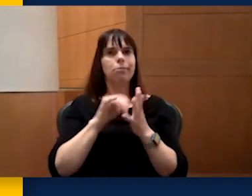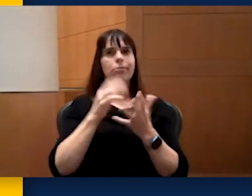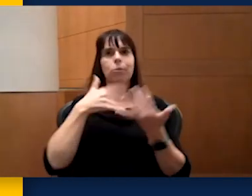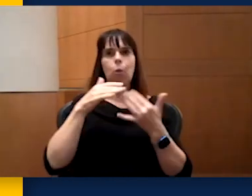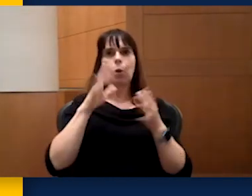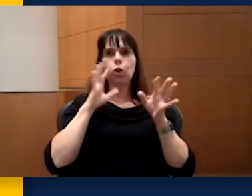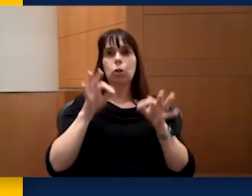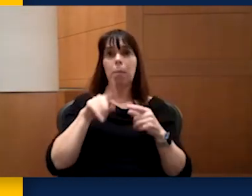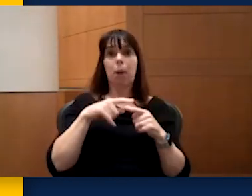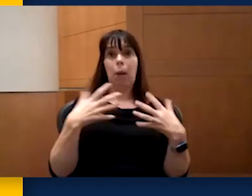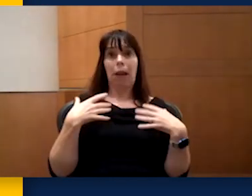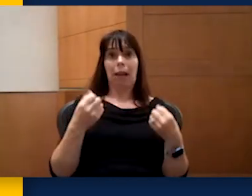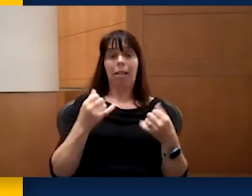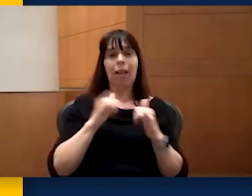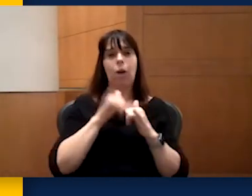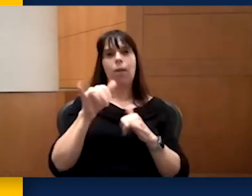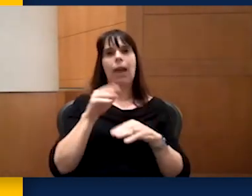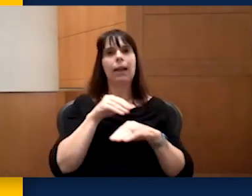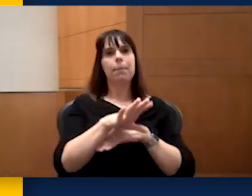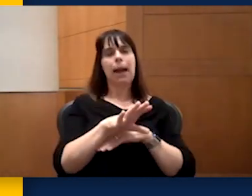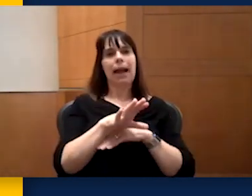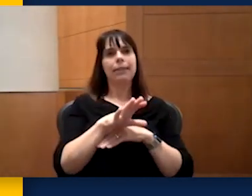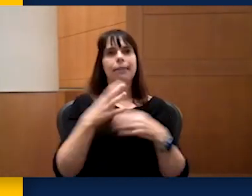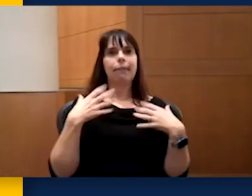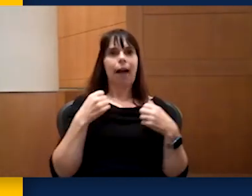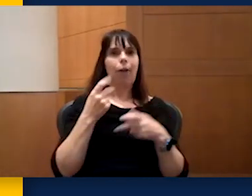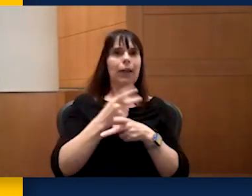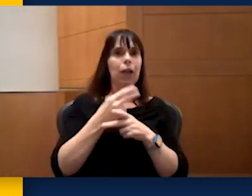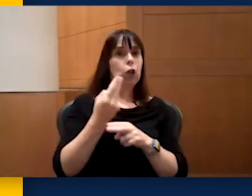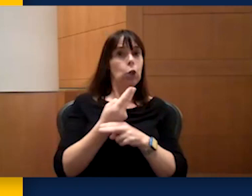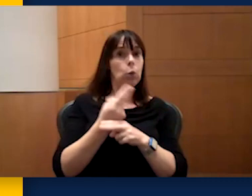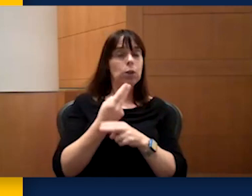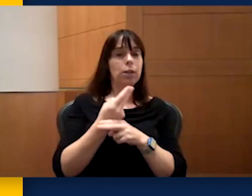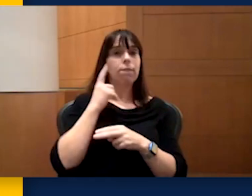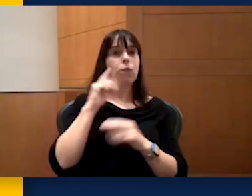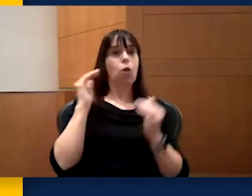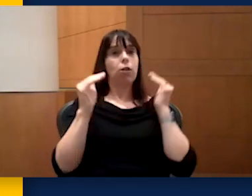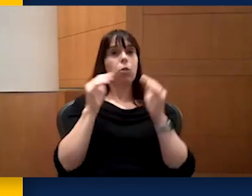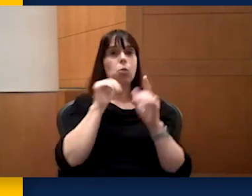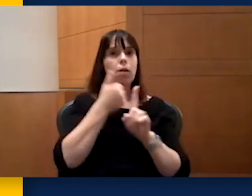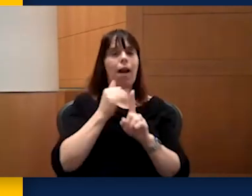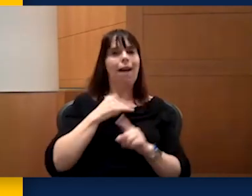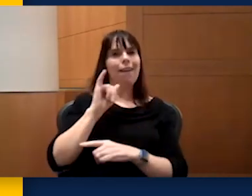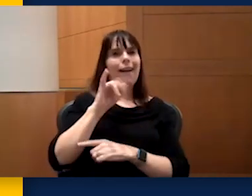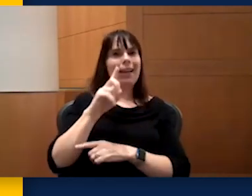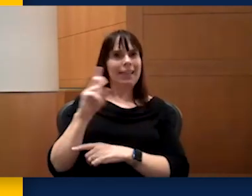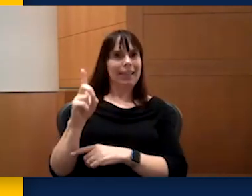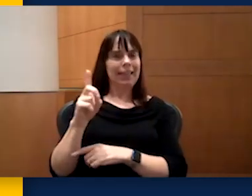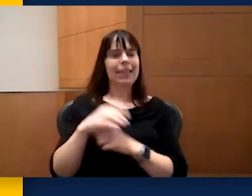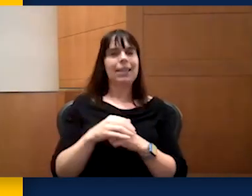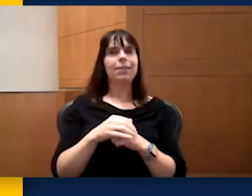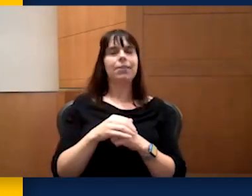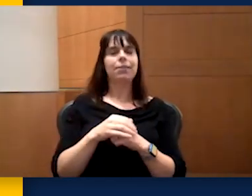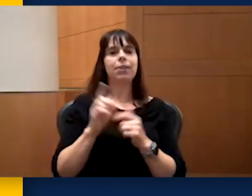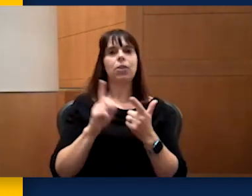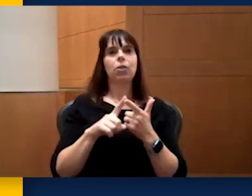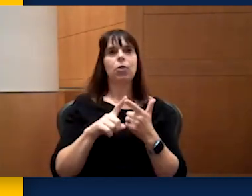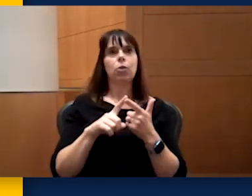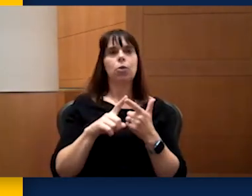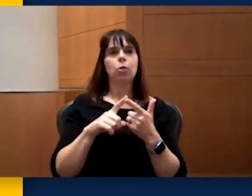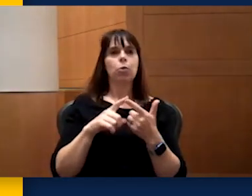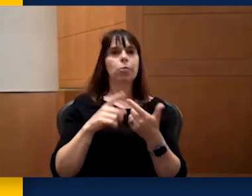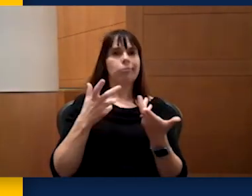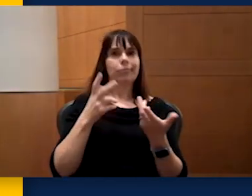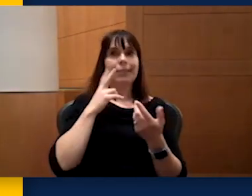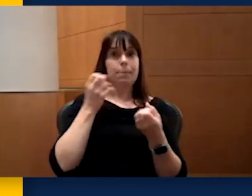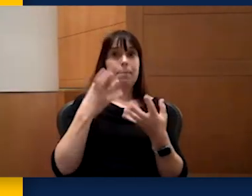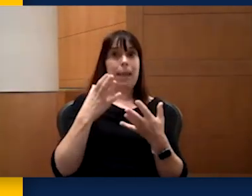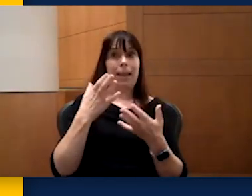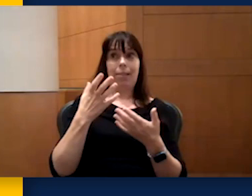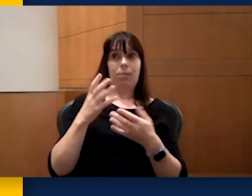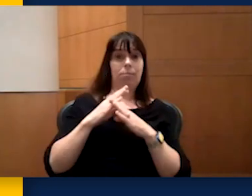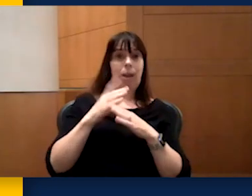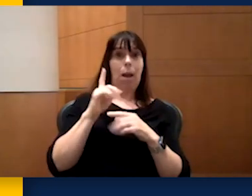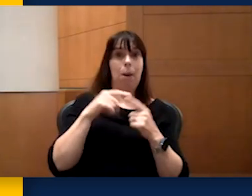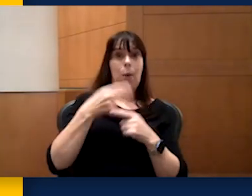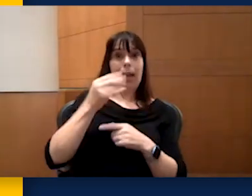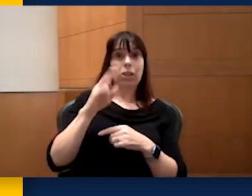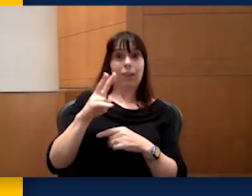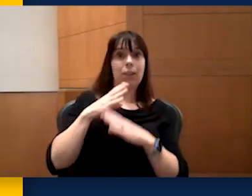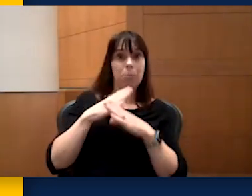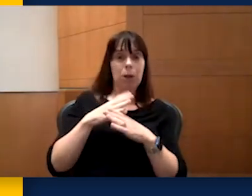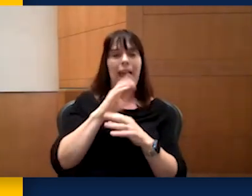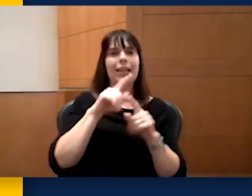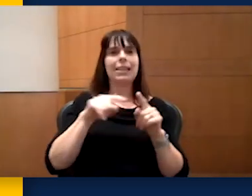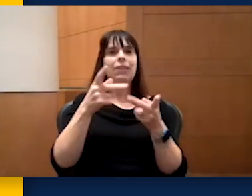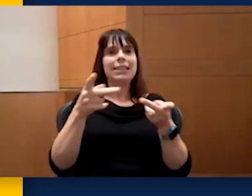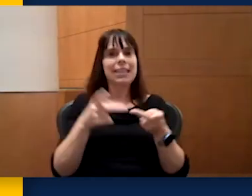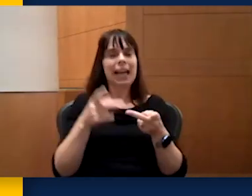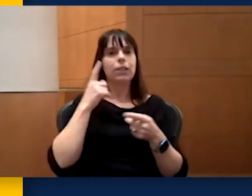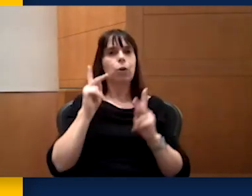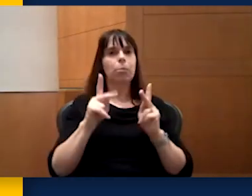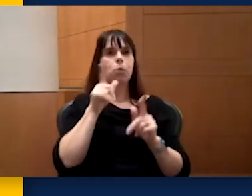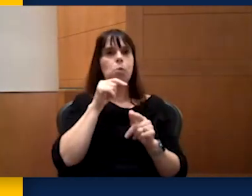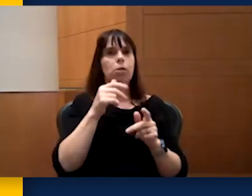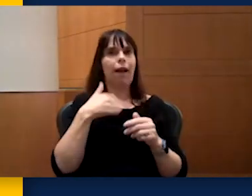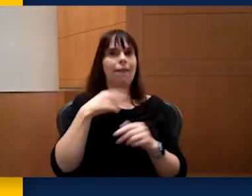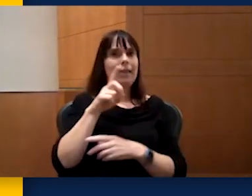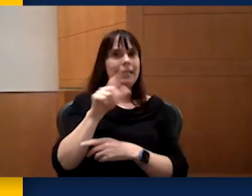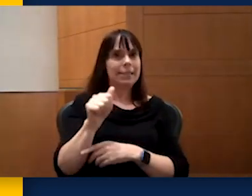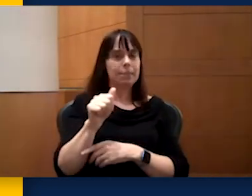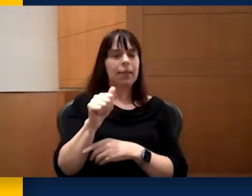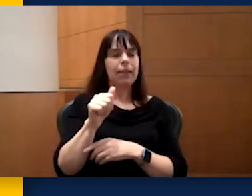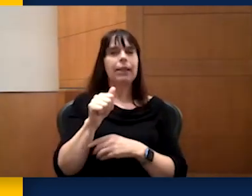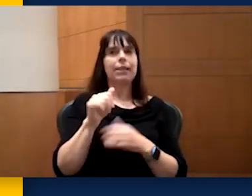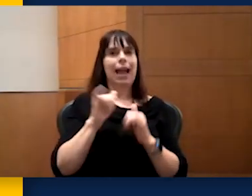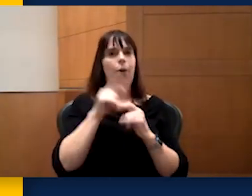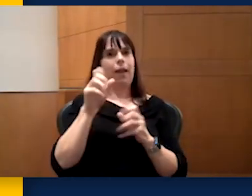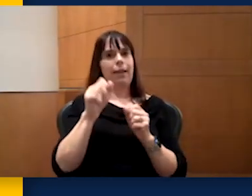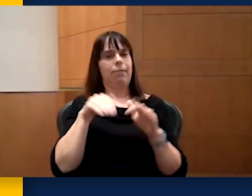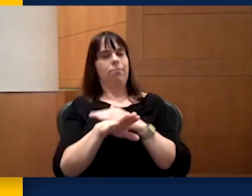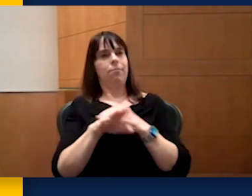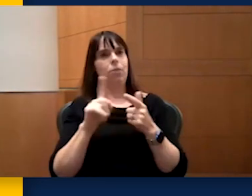These are looking at developing a disability dashboard to use public health data to look in more depth about intersectionality, to examine the social determinants of health and how they impact healthcare utilization for adults with IDD, to HIV prevention and prevention sites for individuals with disabilities, to have primary care clinics that provide a disability navigator for healthcare access,